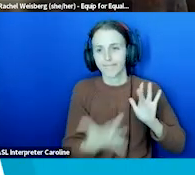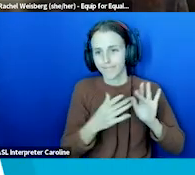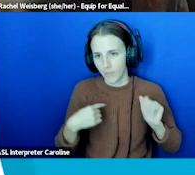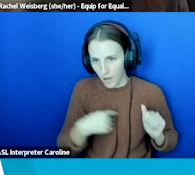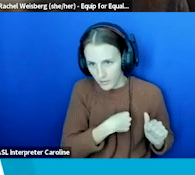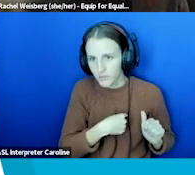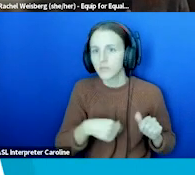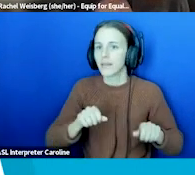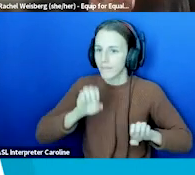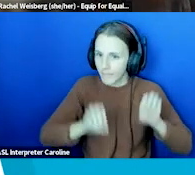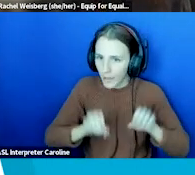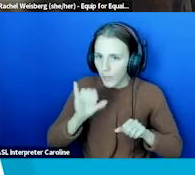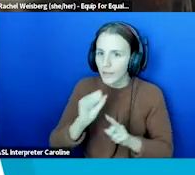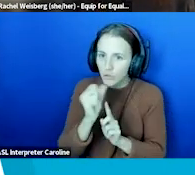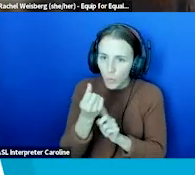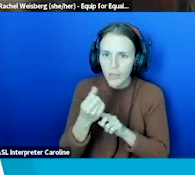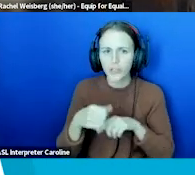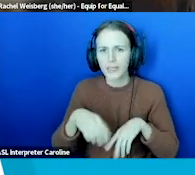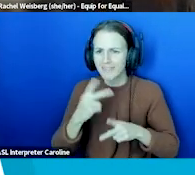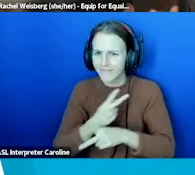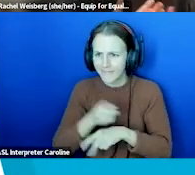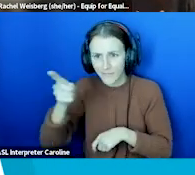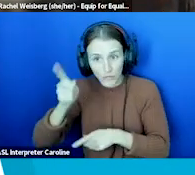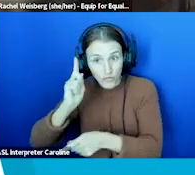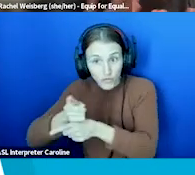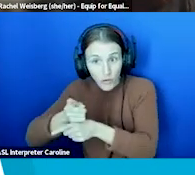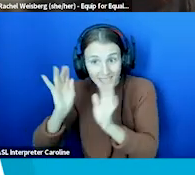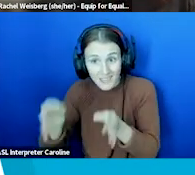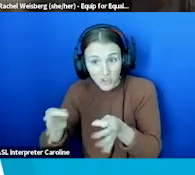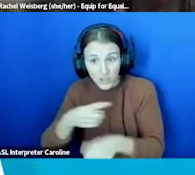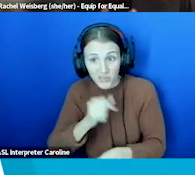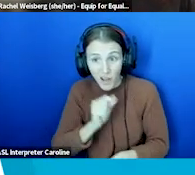SOMETIMES PEOPLE WILL SEEK SERVICES FROM